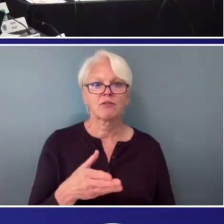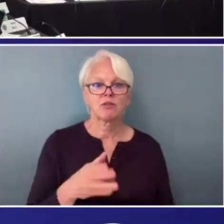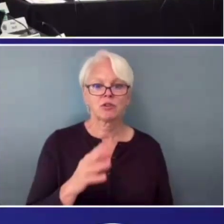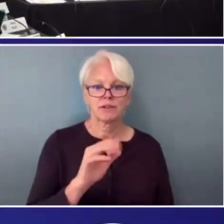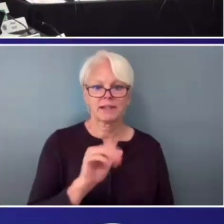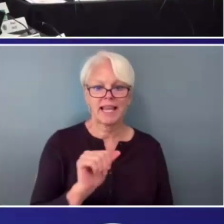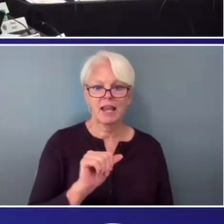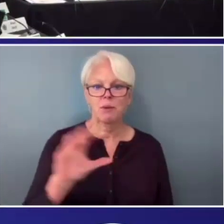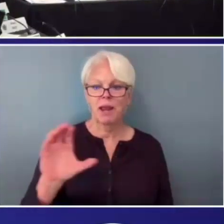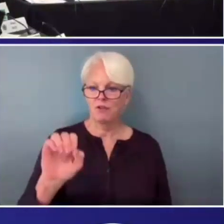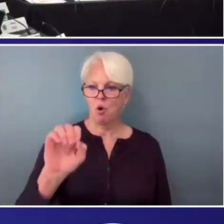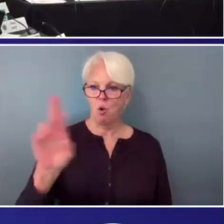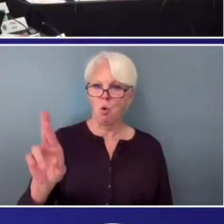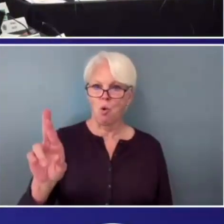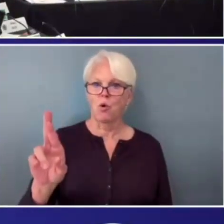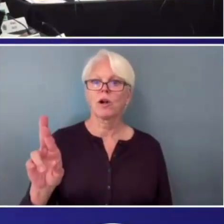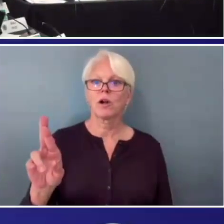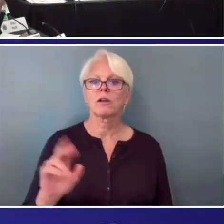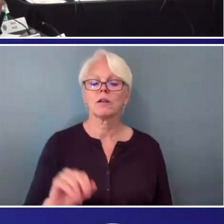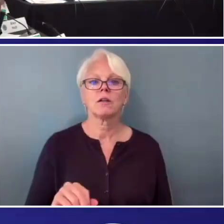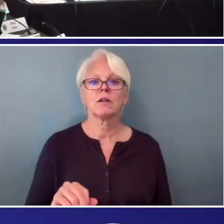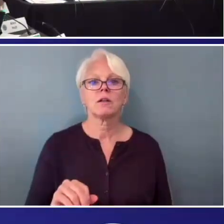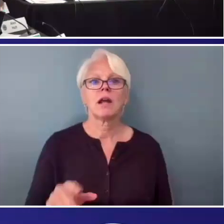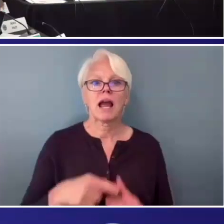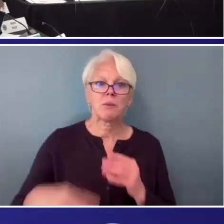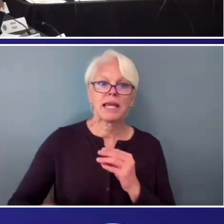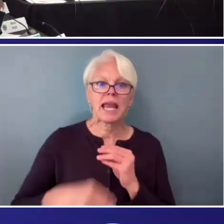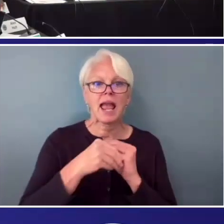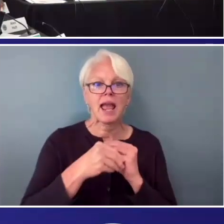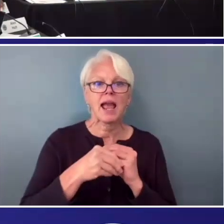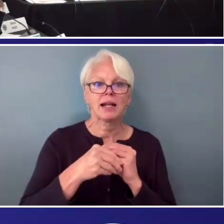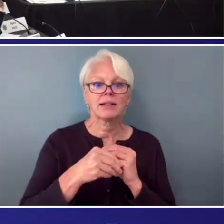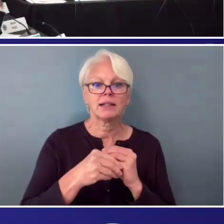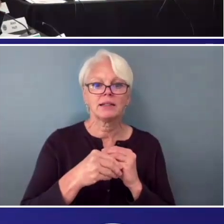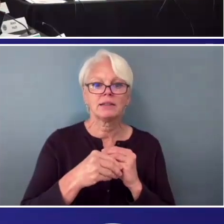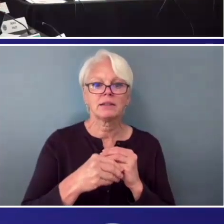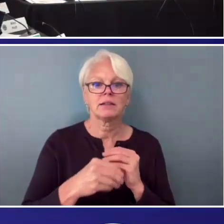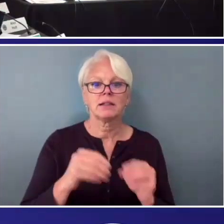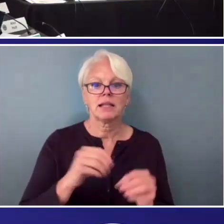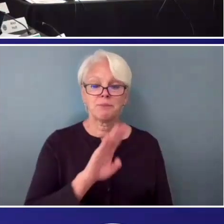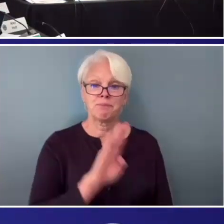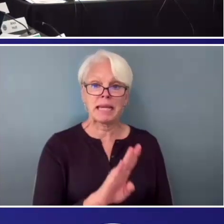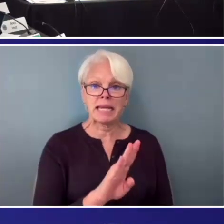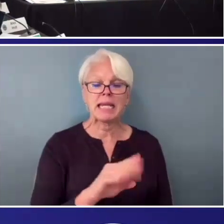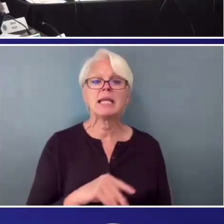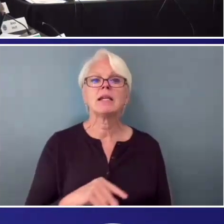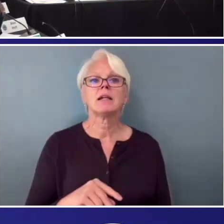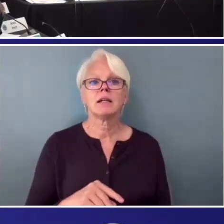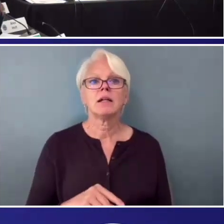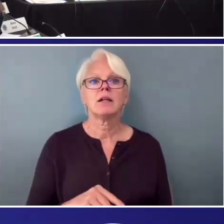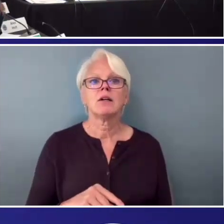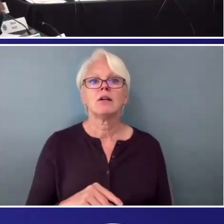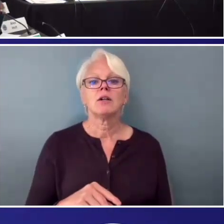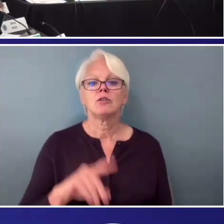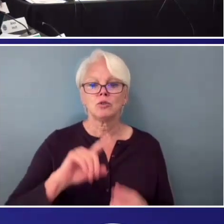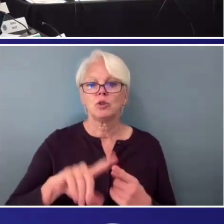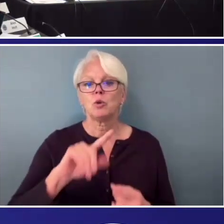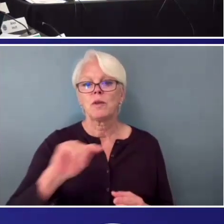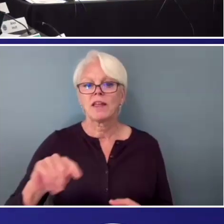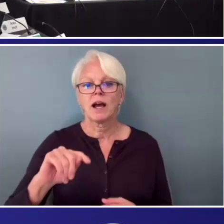and then we have added additionally in (b) to the Department and we've crossed out provided on or before.